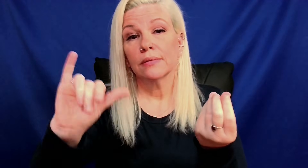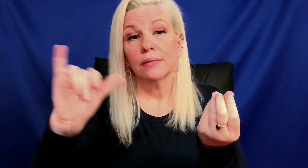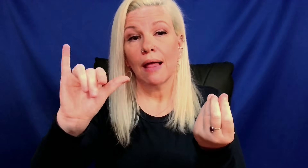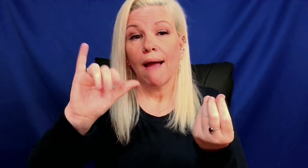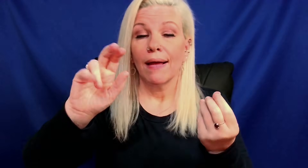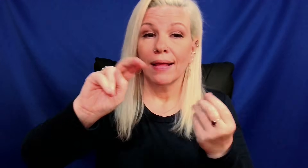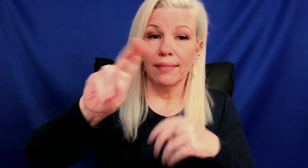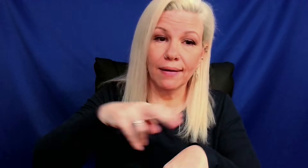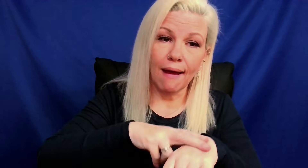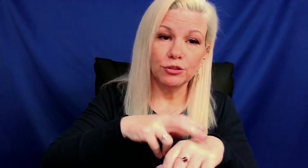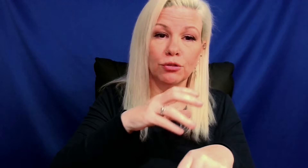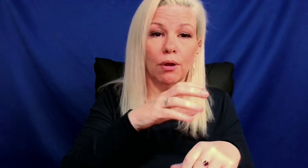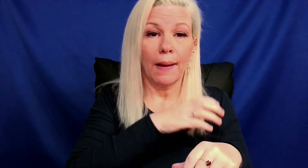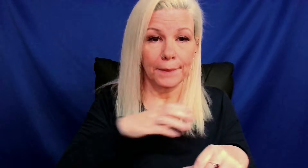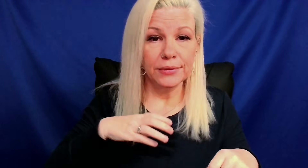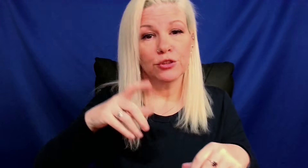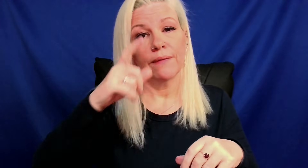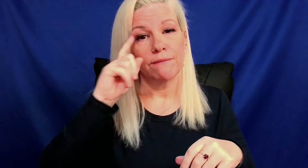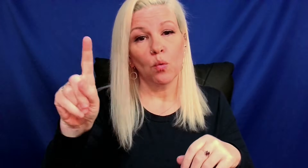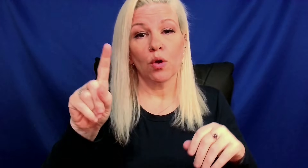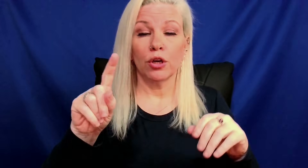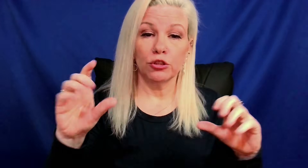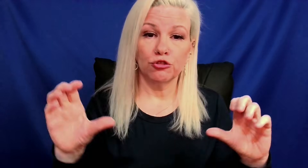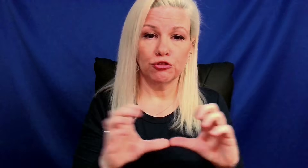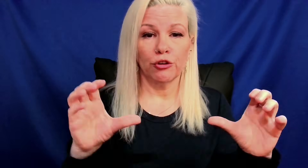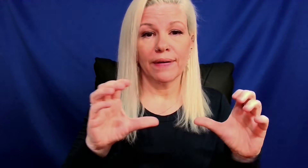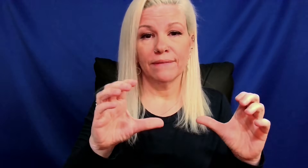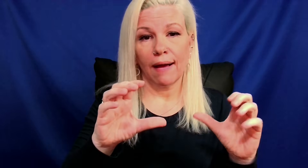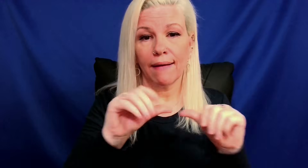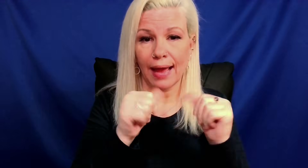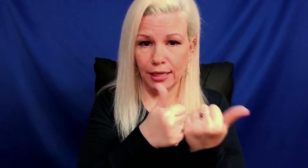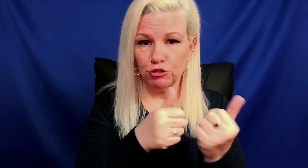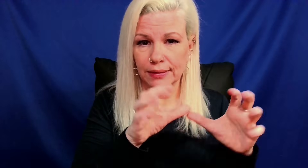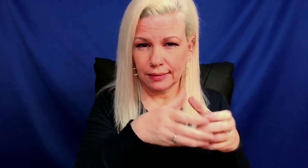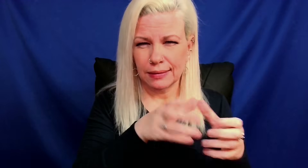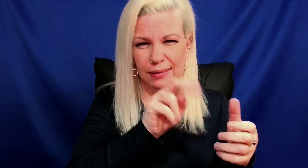like the National Commission for Certifying Agencies (NCCA)